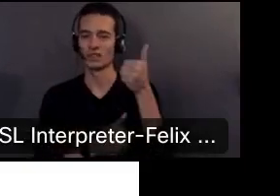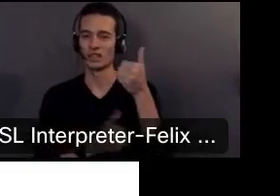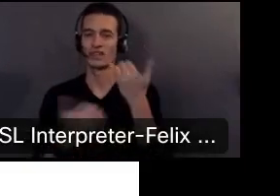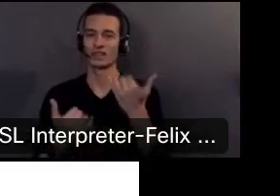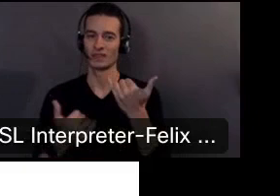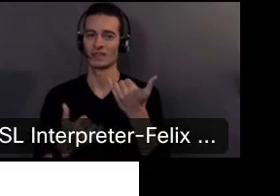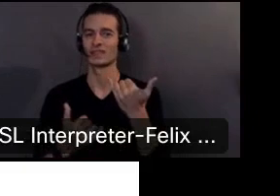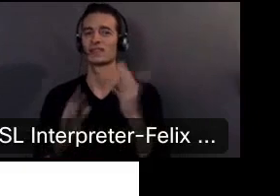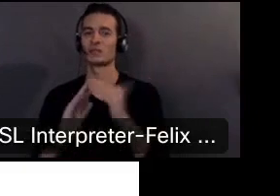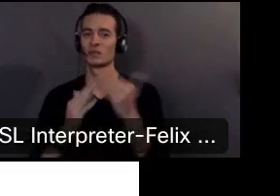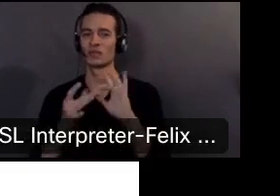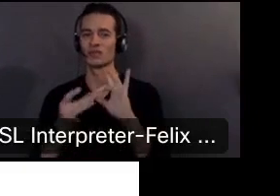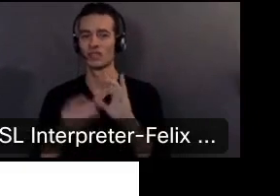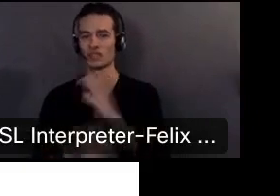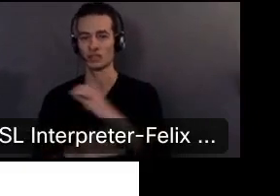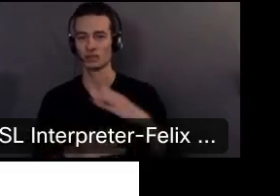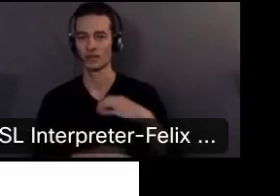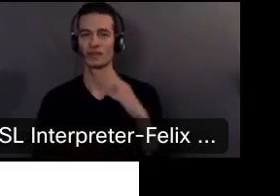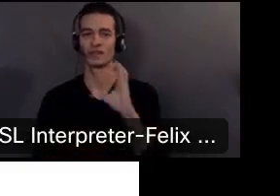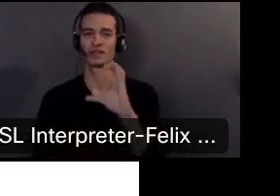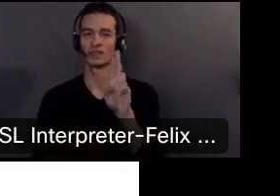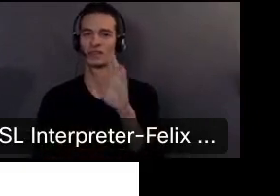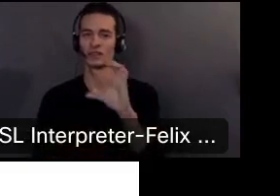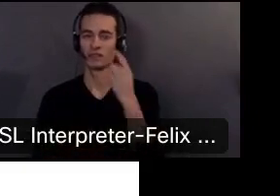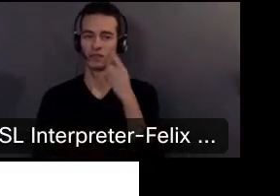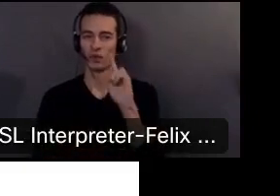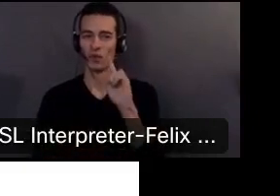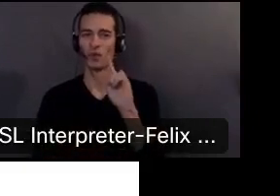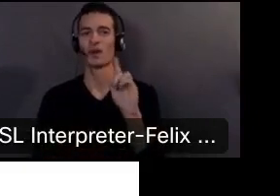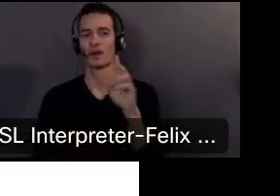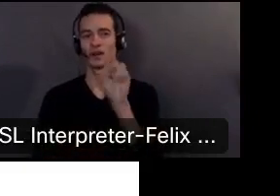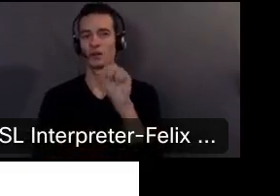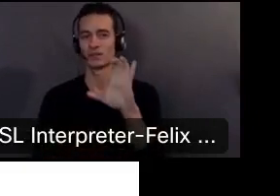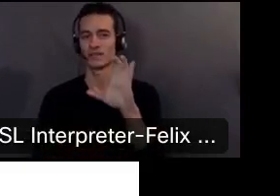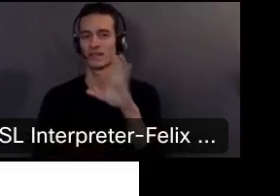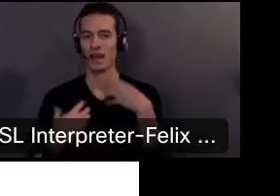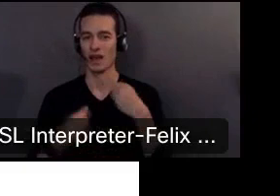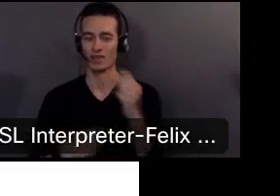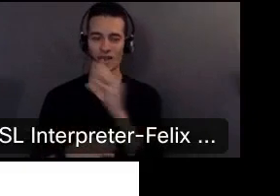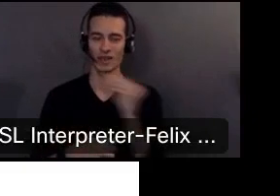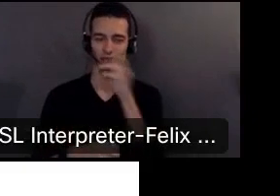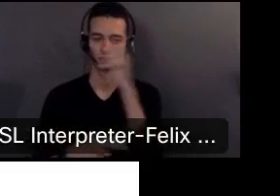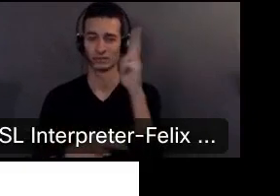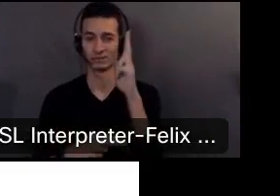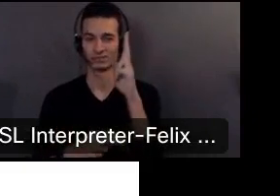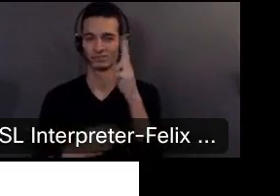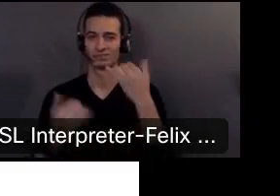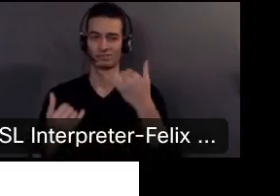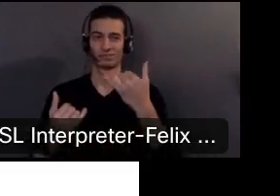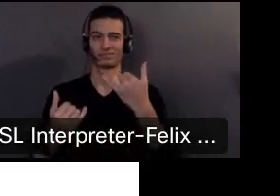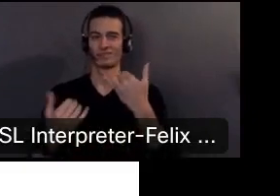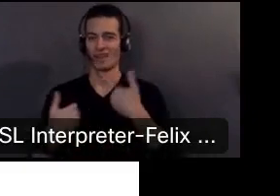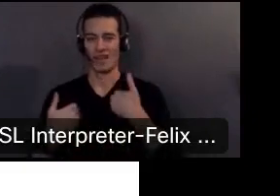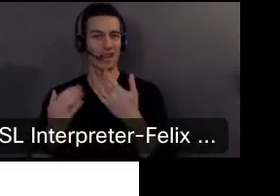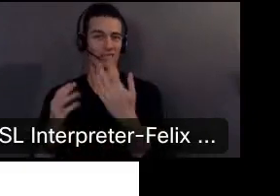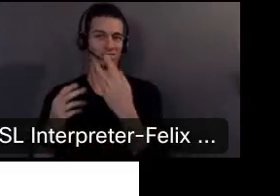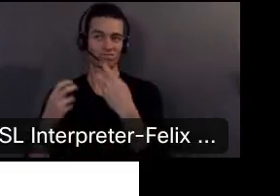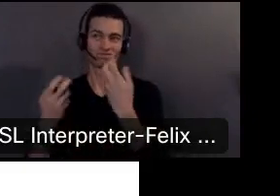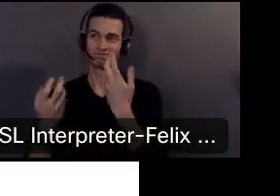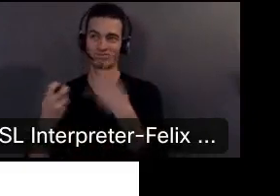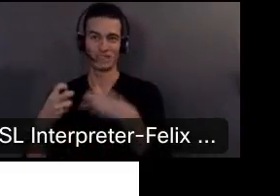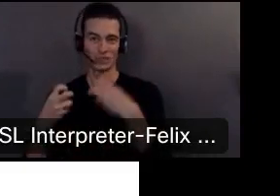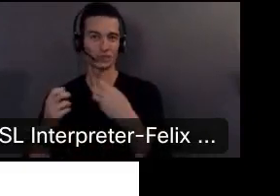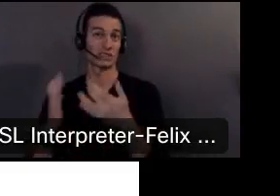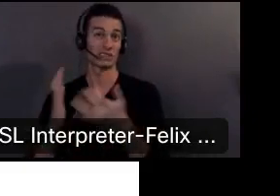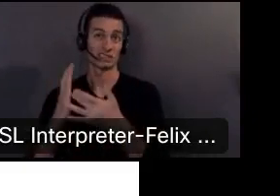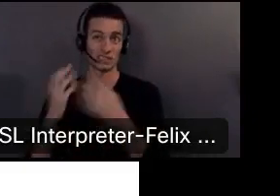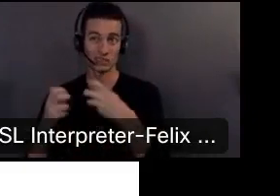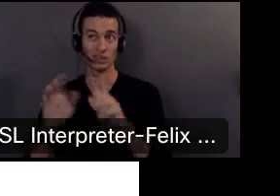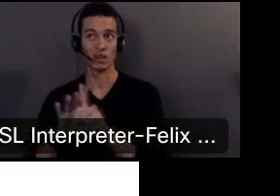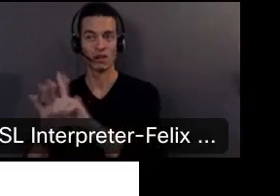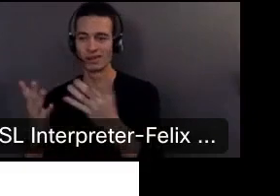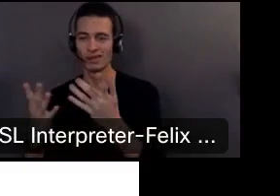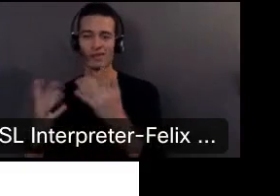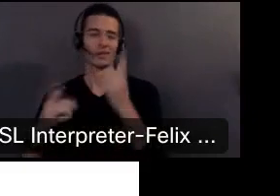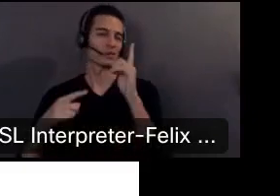Uh, due to our province of technology, we will not be able to have the video visual part of our meeting tonight available to you, but the audio is available.